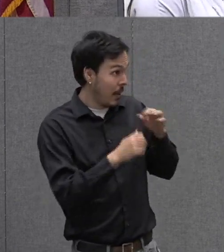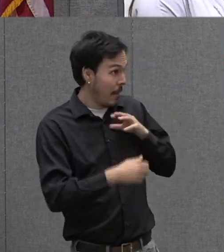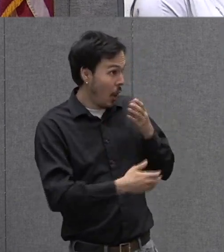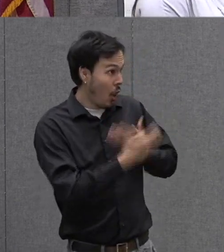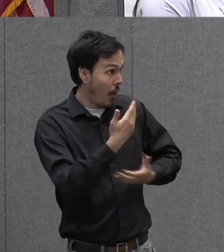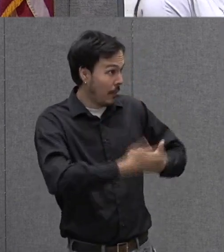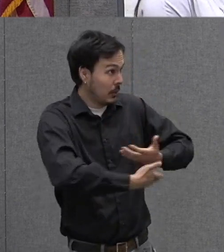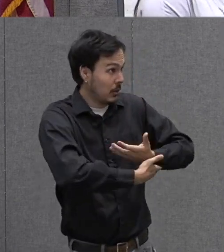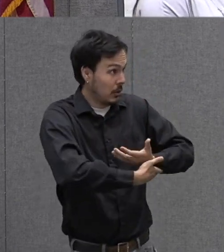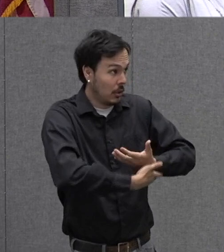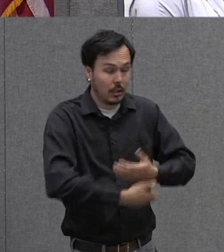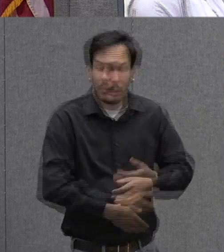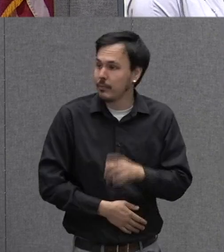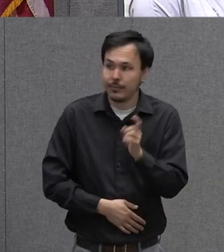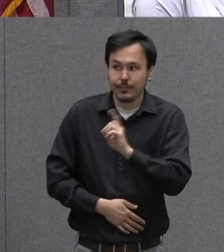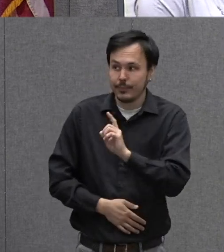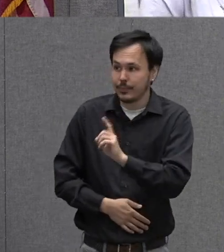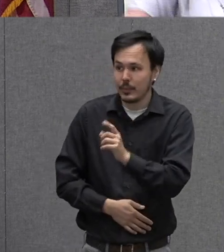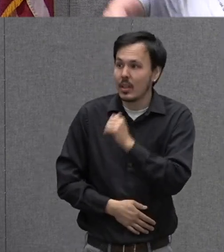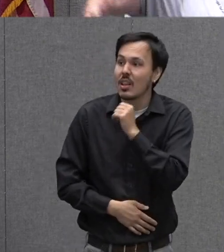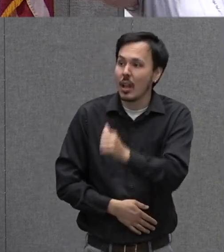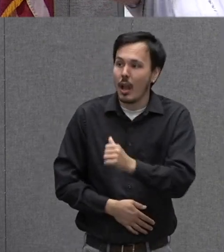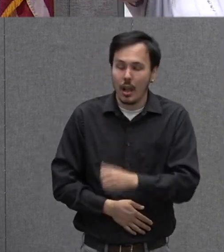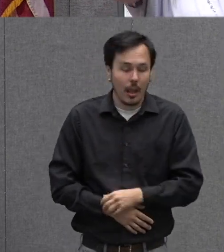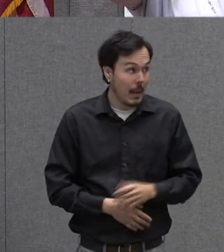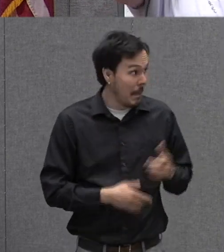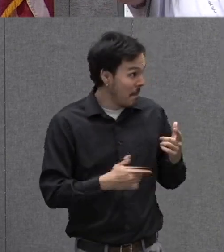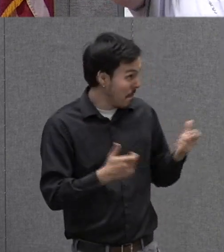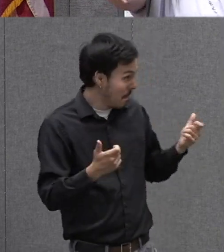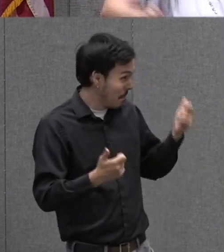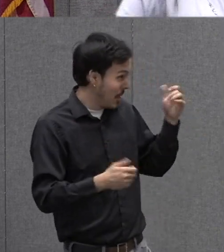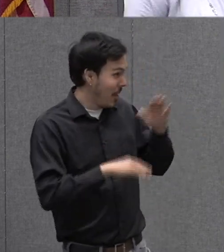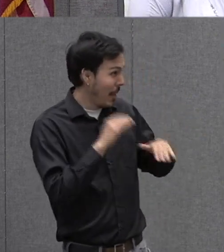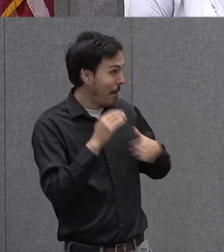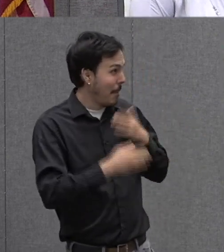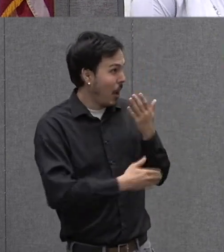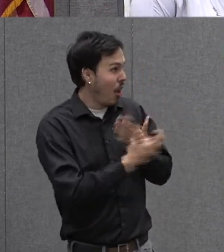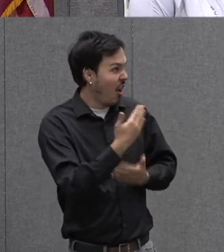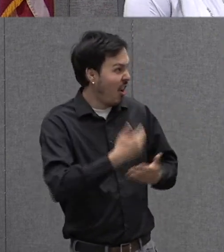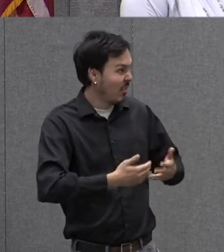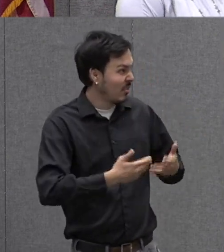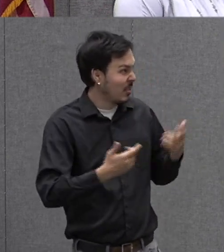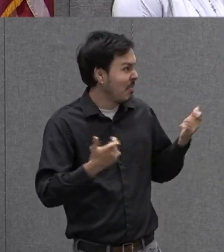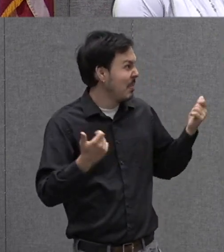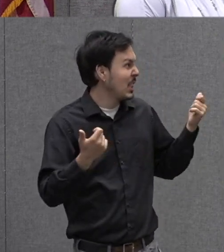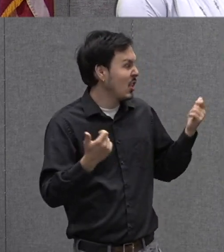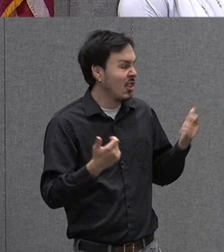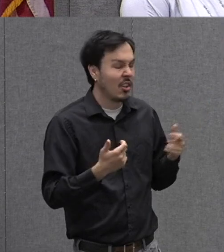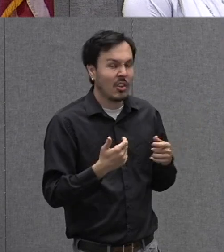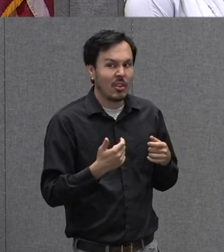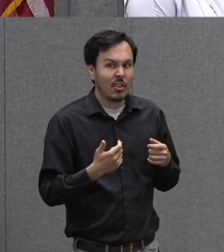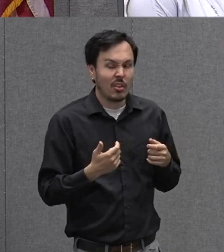Bigger than my arms. Okay. Bigger than my arms-- Bigger. Is it an animal?